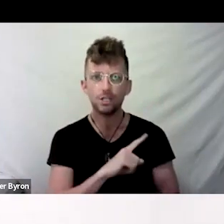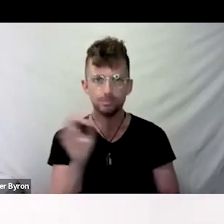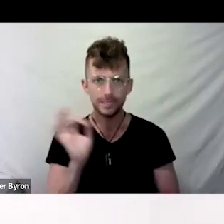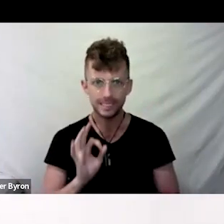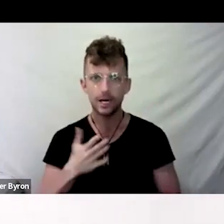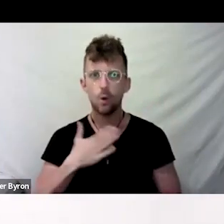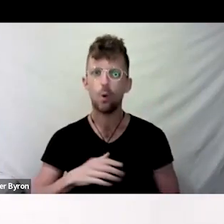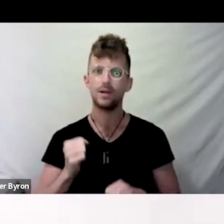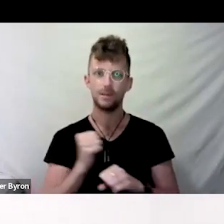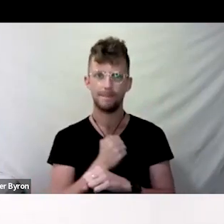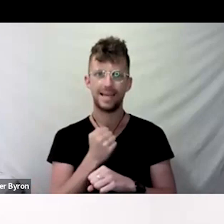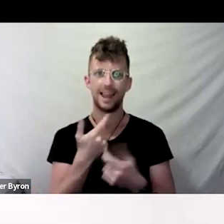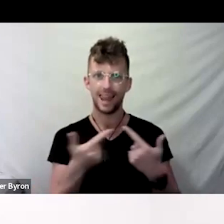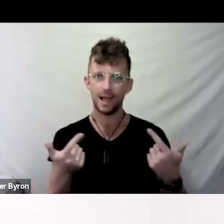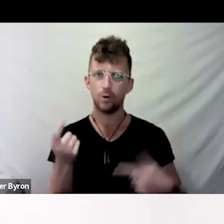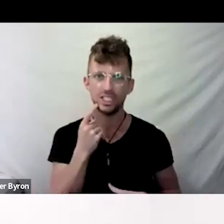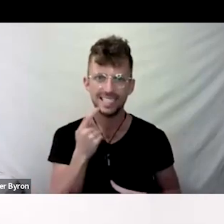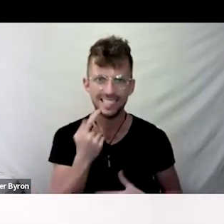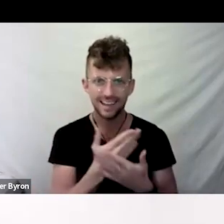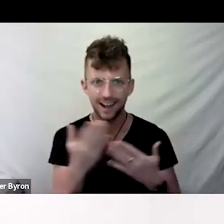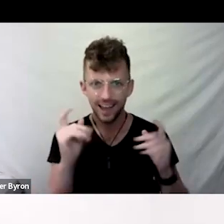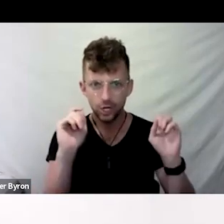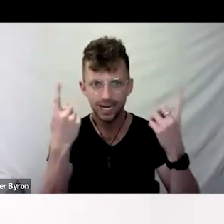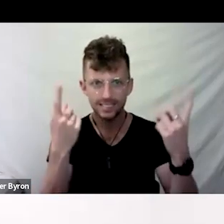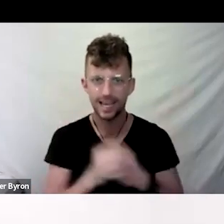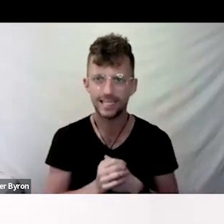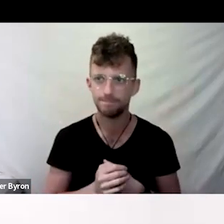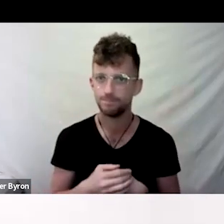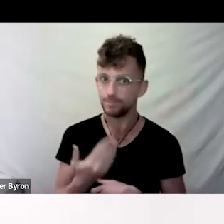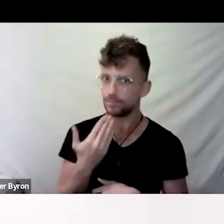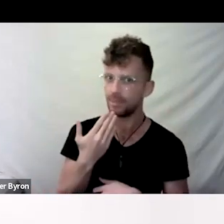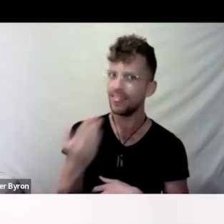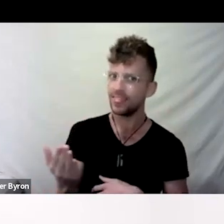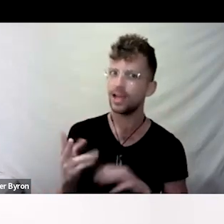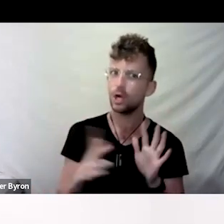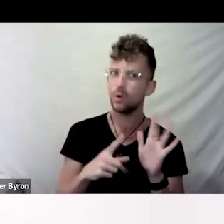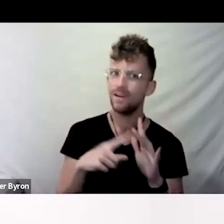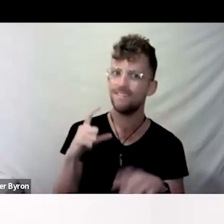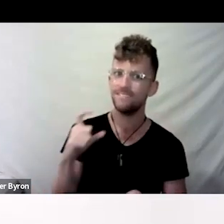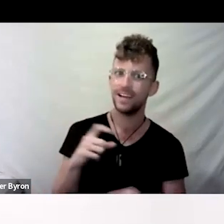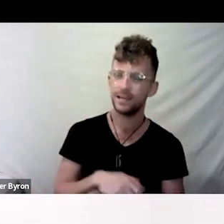Thank you. Kia ora Vic. Now, I know that it’s been mentioned